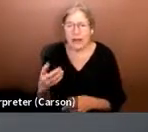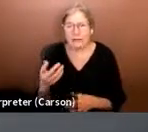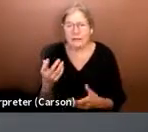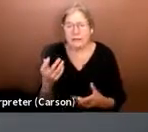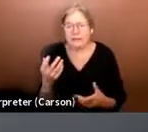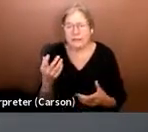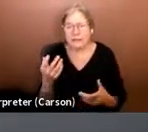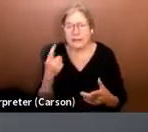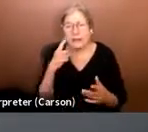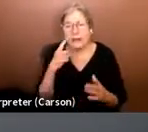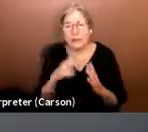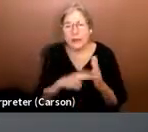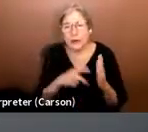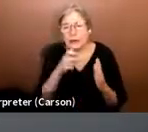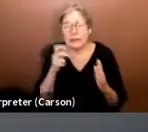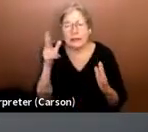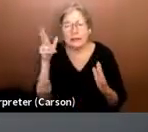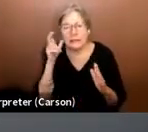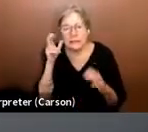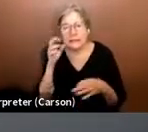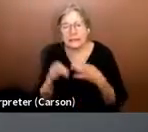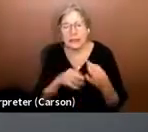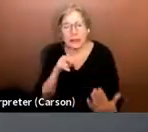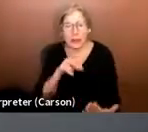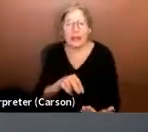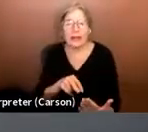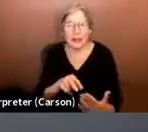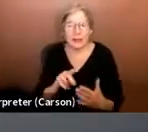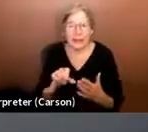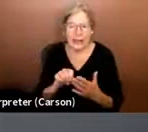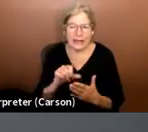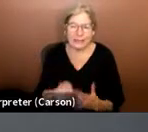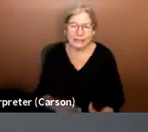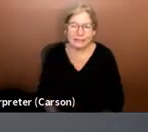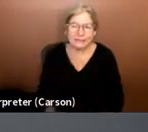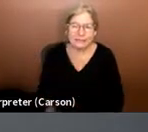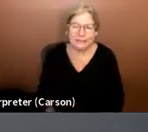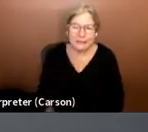reader who is listening rather than looking at the page. And